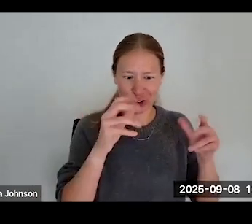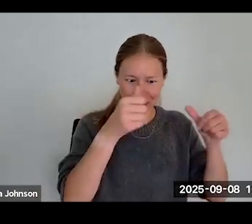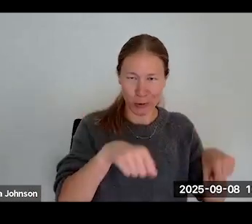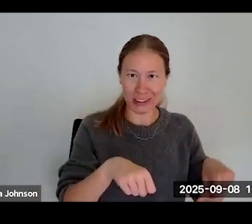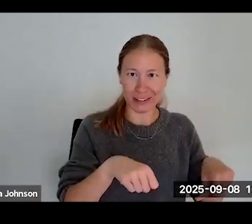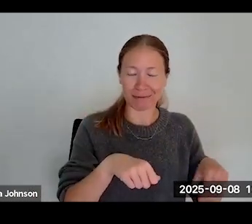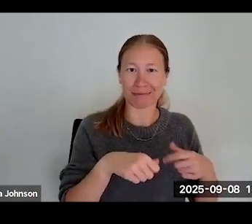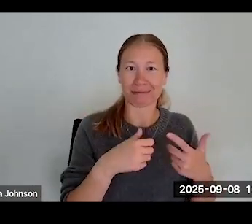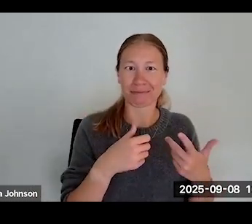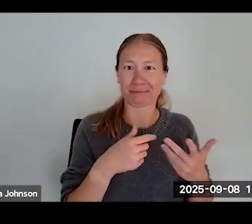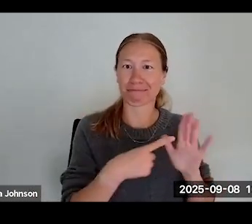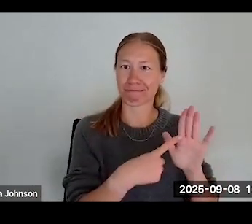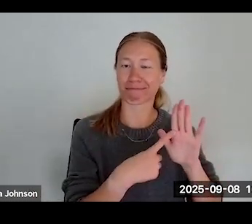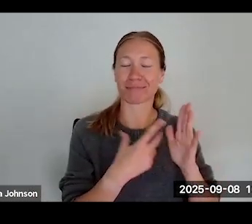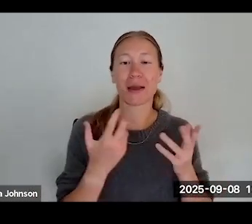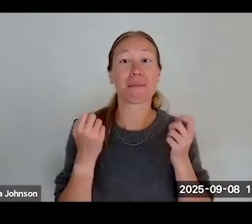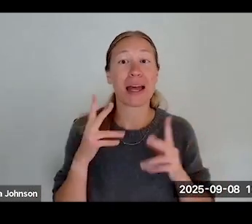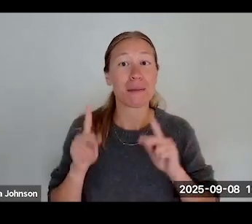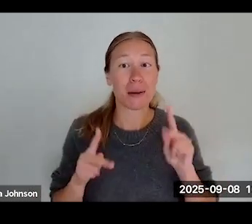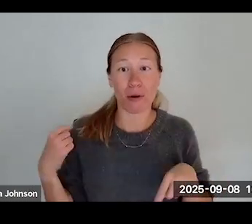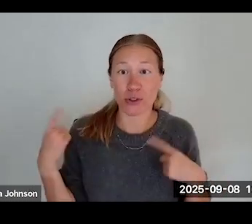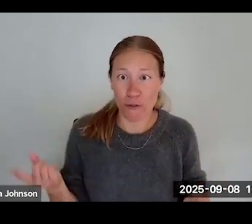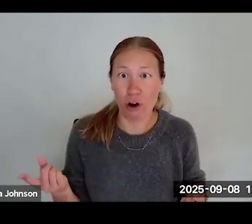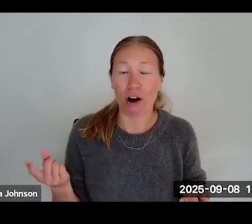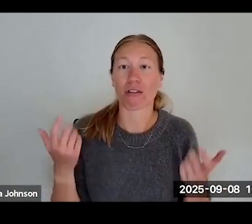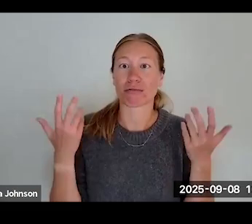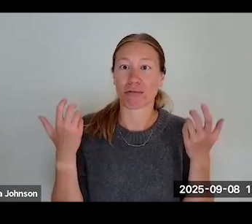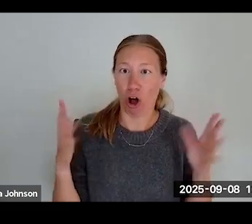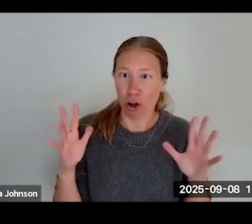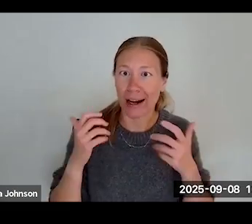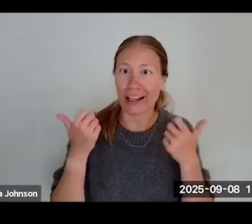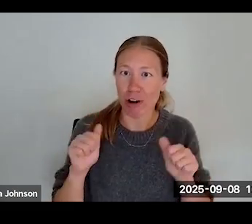Many folks have already been doing a lot of work to make their social media posts accessible.